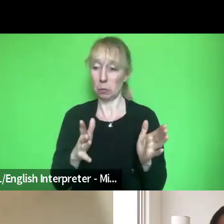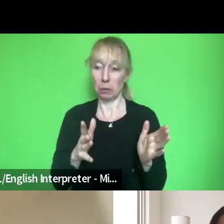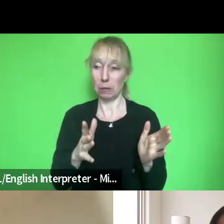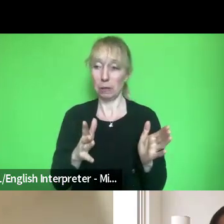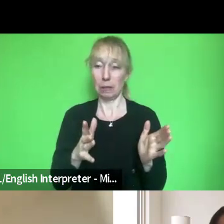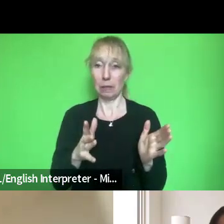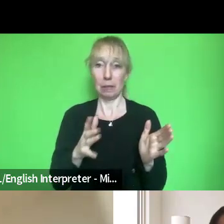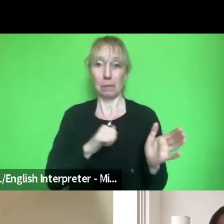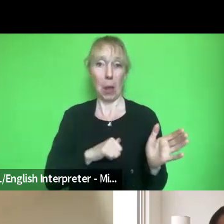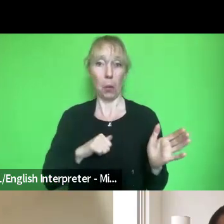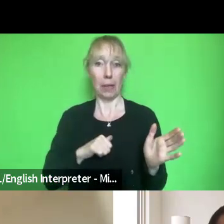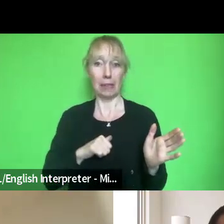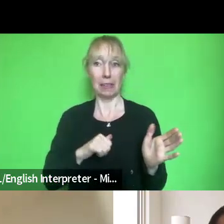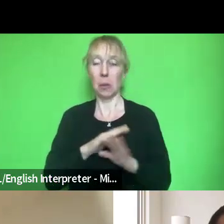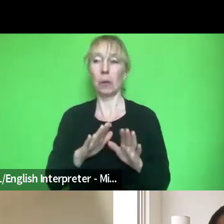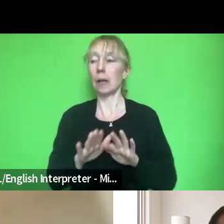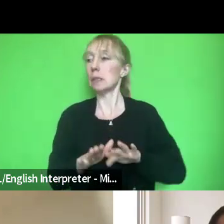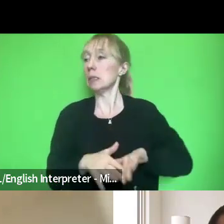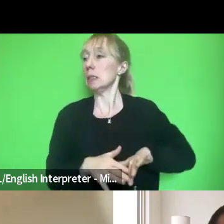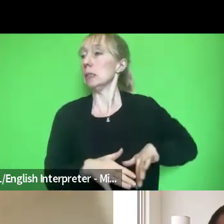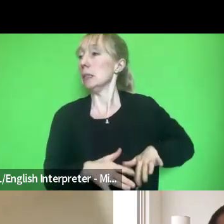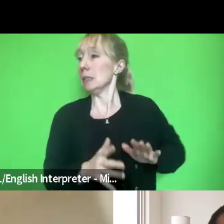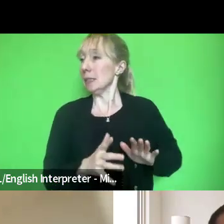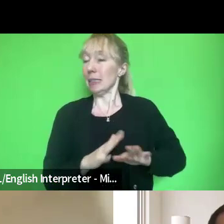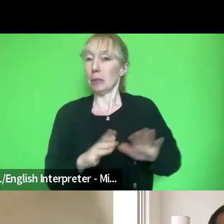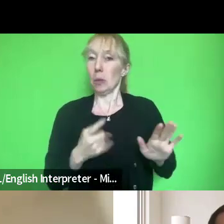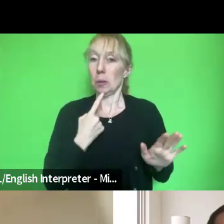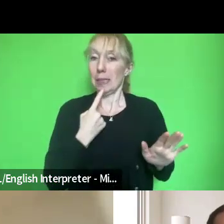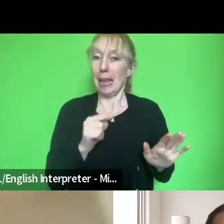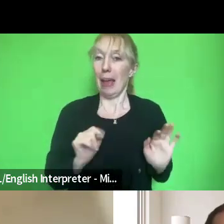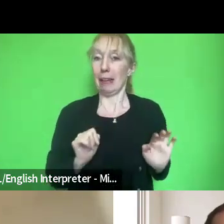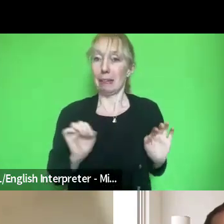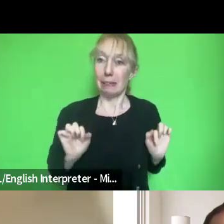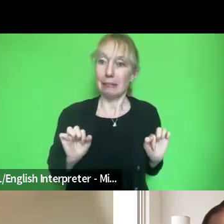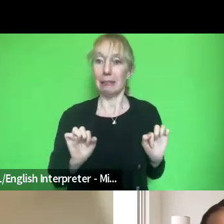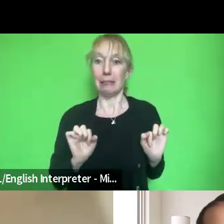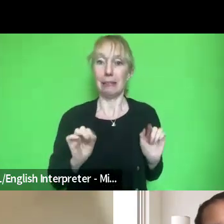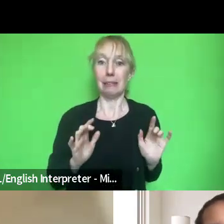you know, not to hide things, not to sort of change things too much.